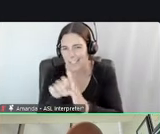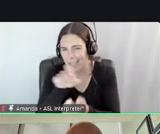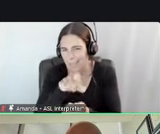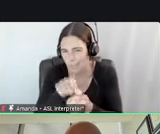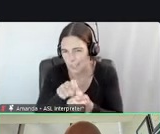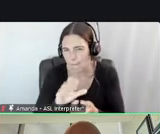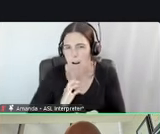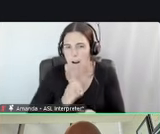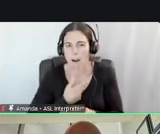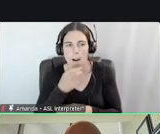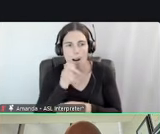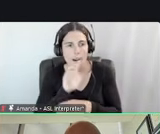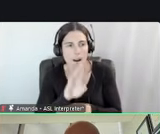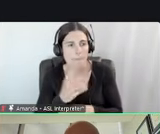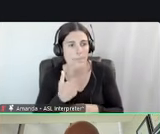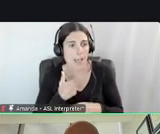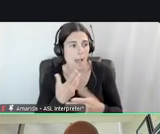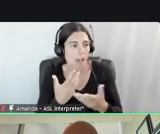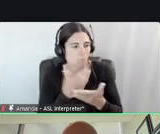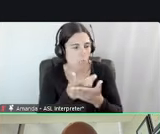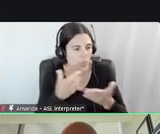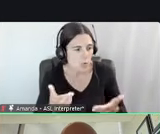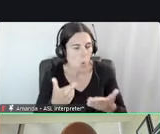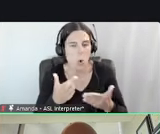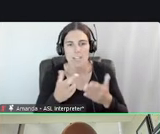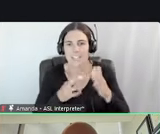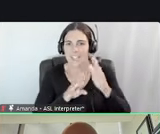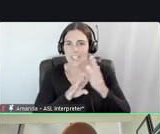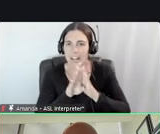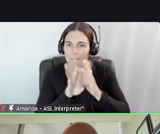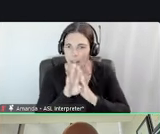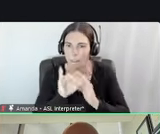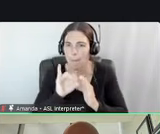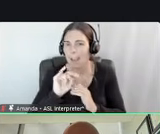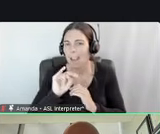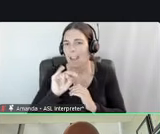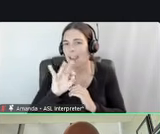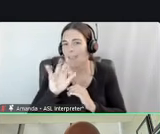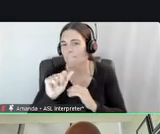begin to receive resources to build foundational infrastructure and launch priority programs such